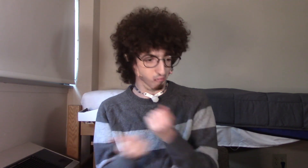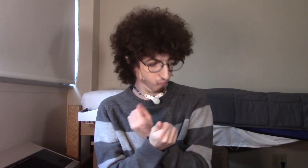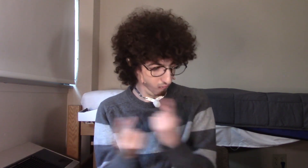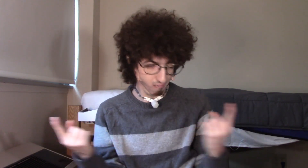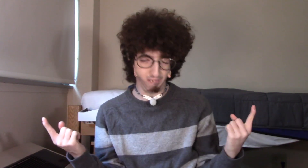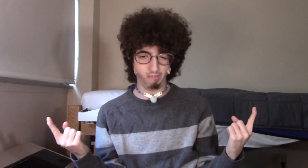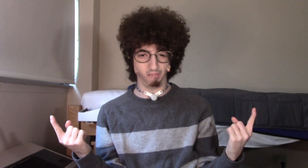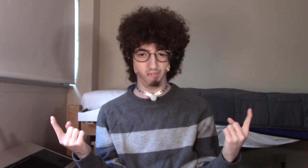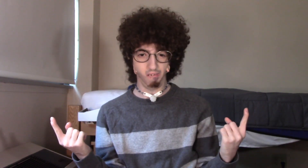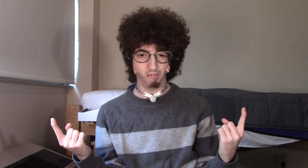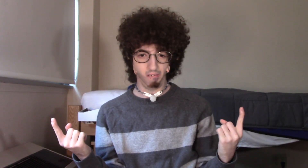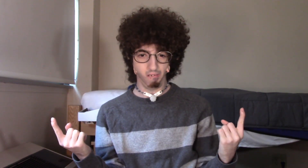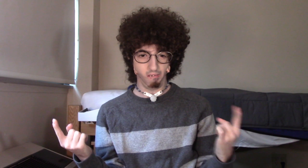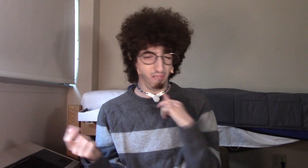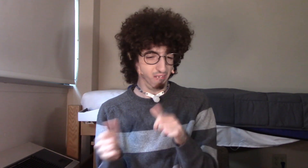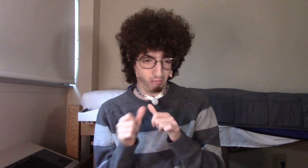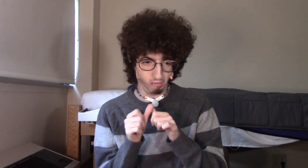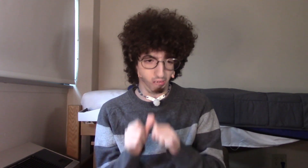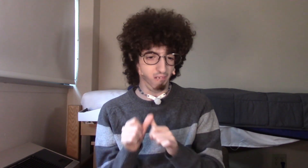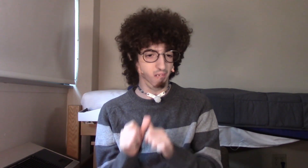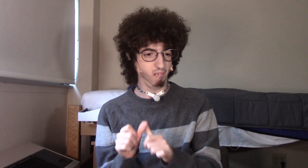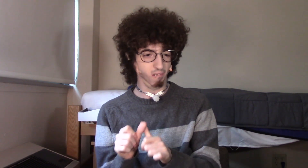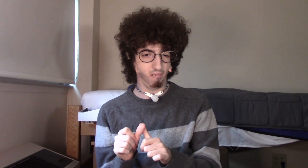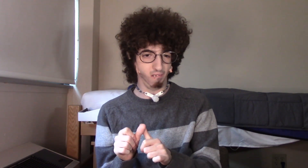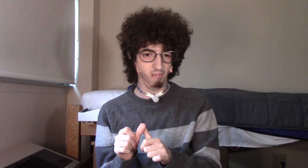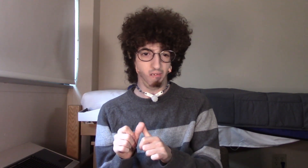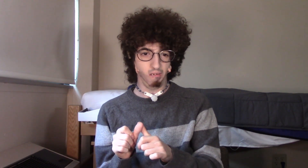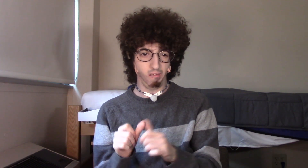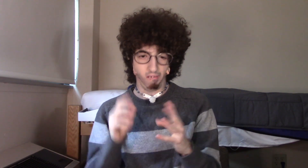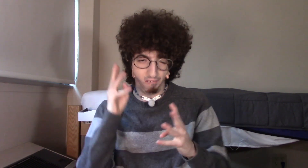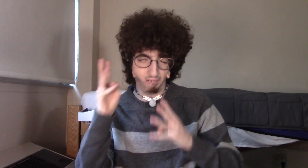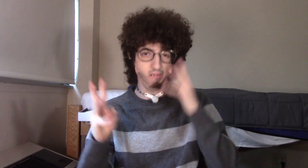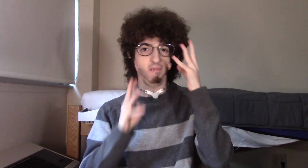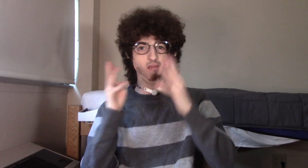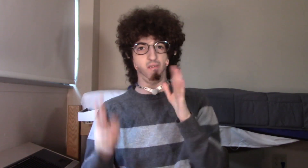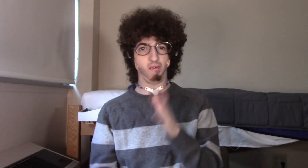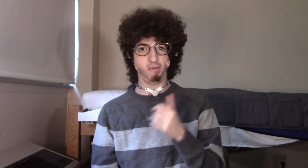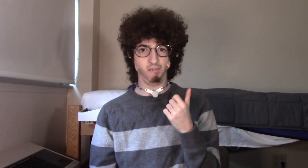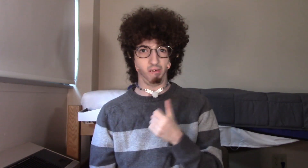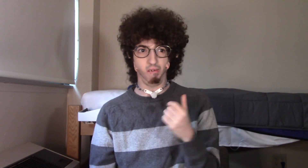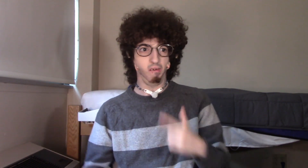Everyone is constantly creating themselves